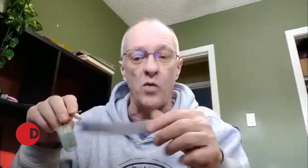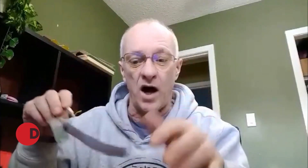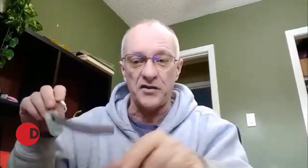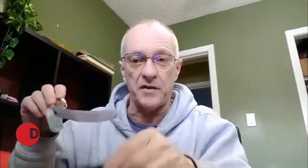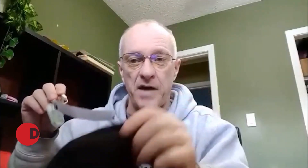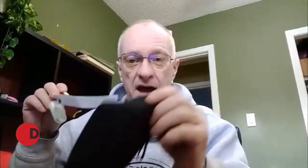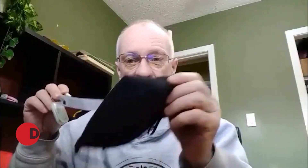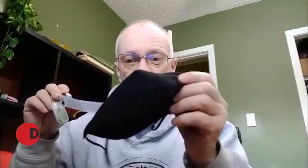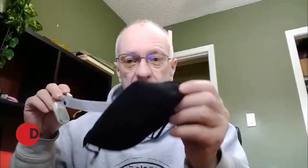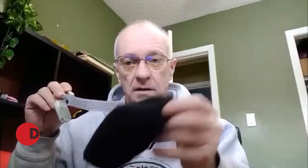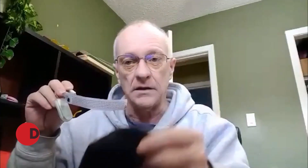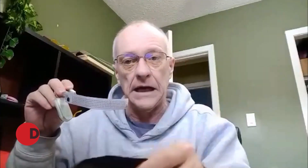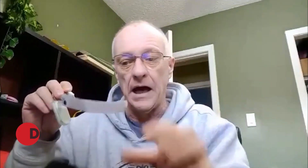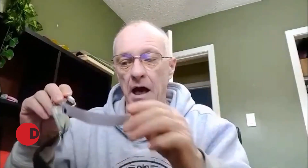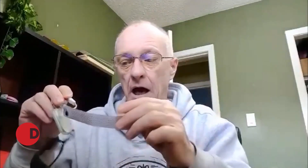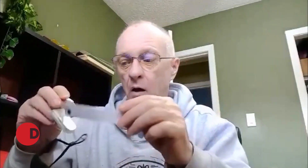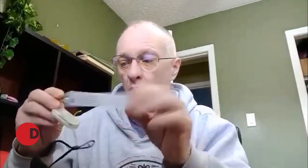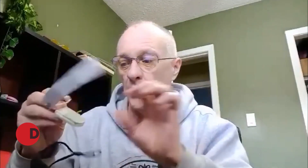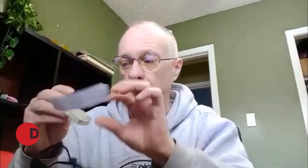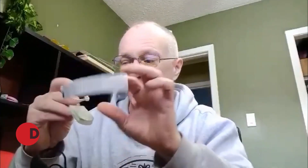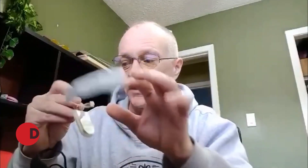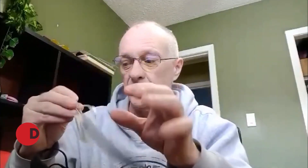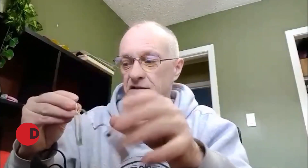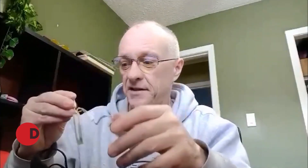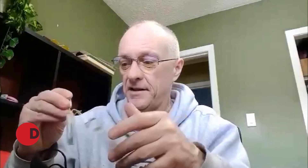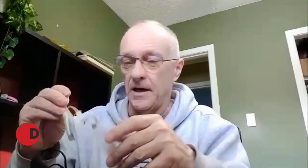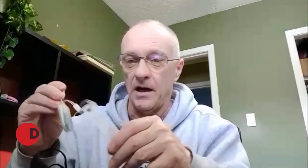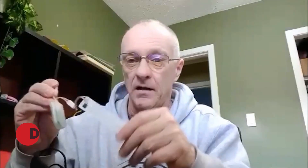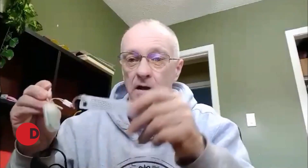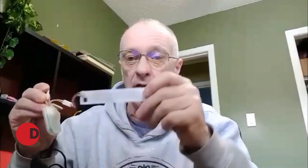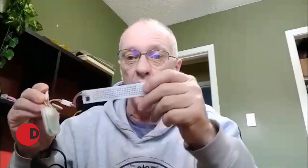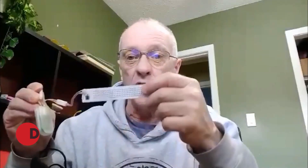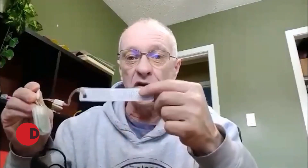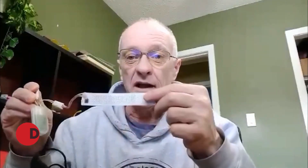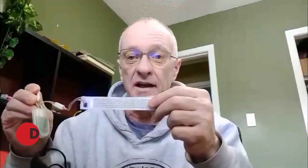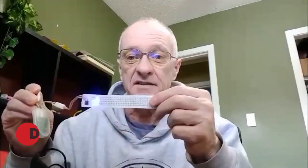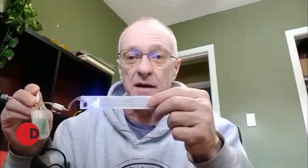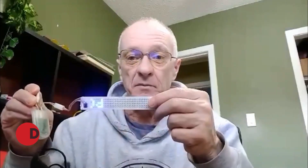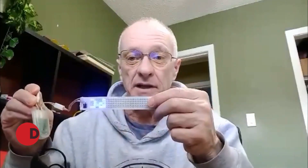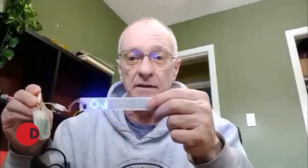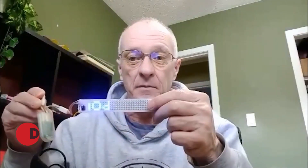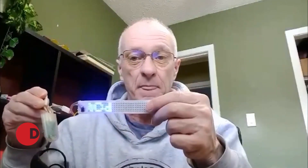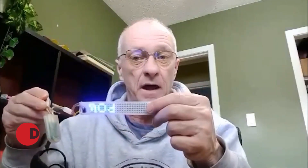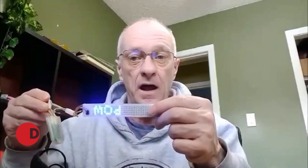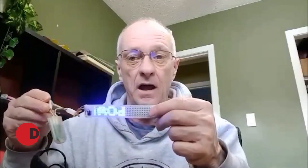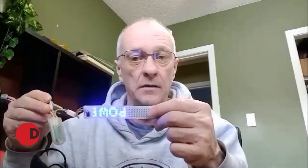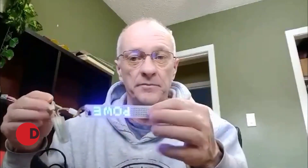right out so you can wash the masks or you can use the whole assembly